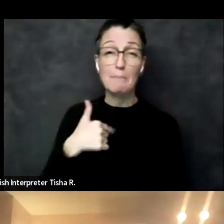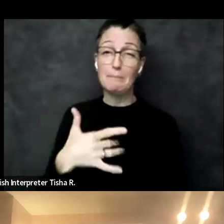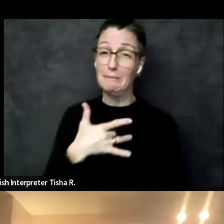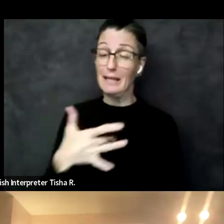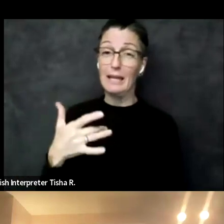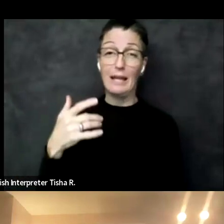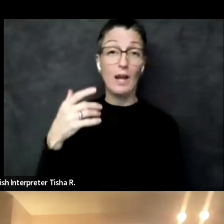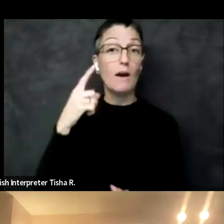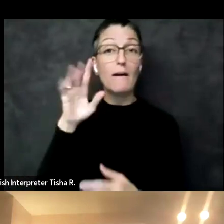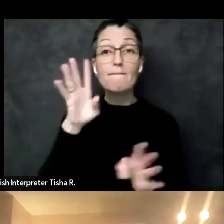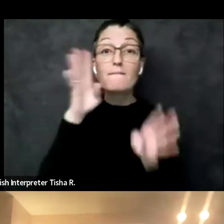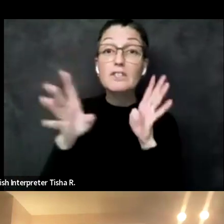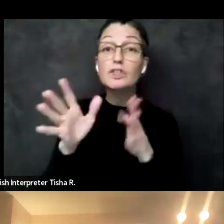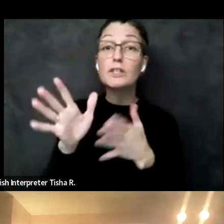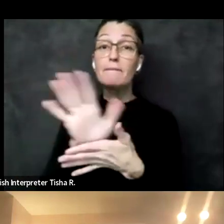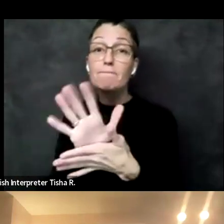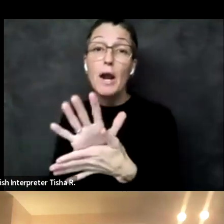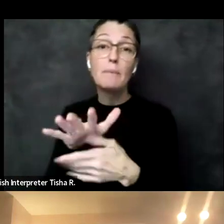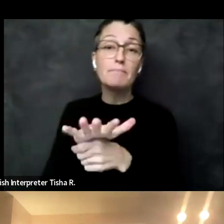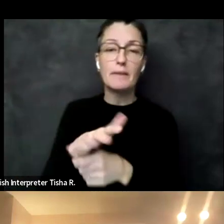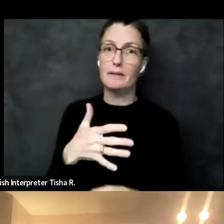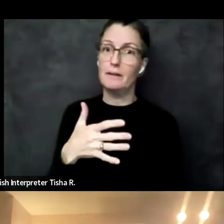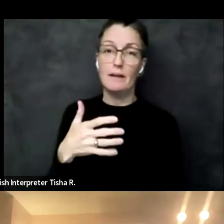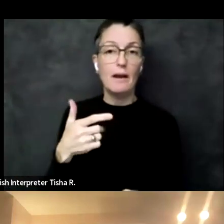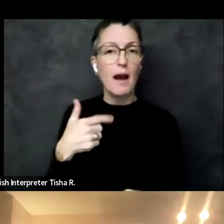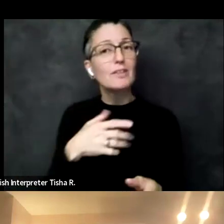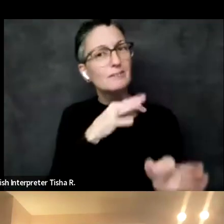having to explain to executives why this character needs to be disabled.